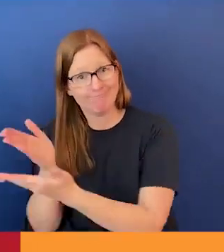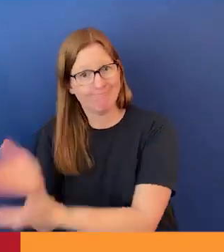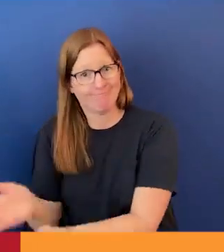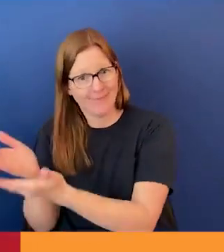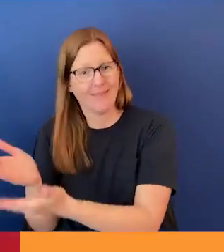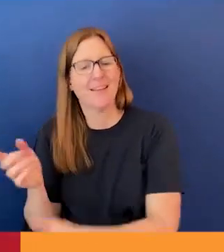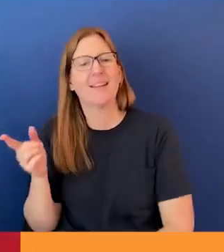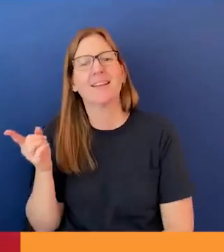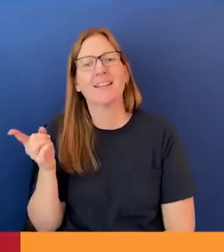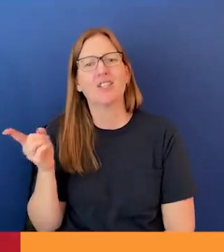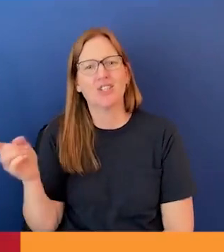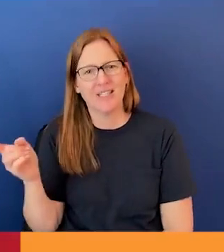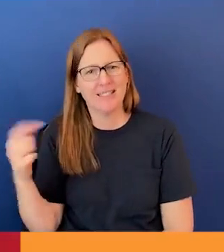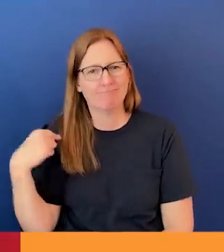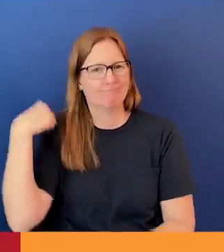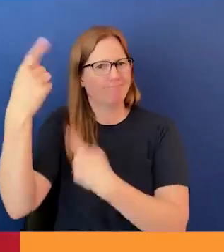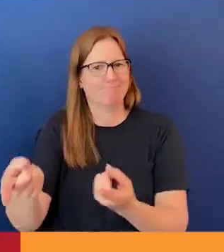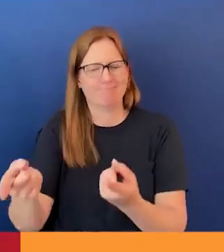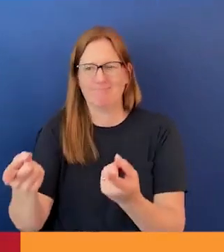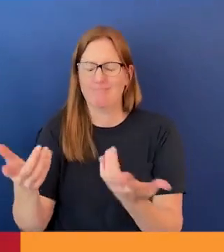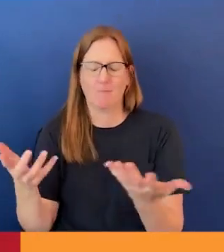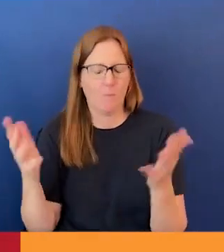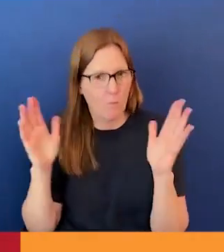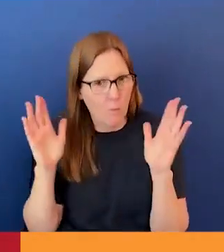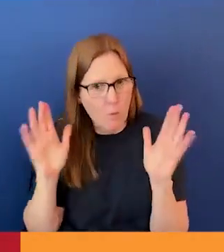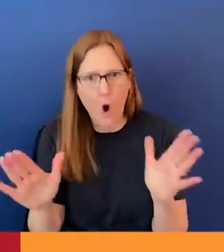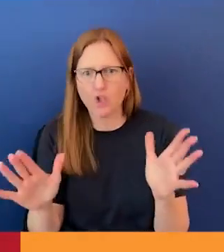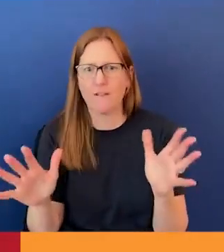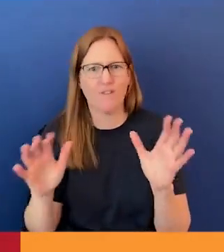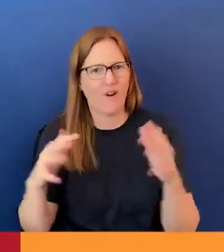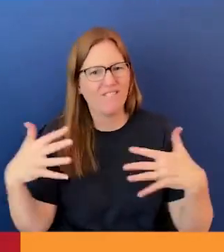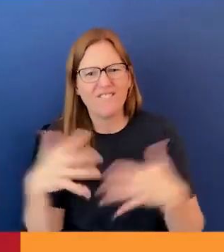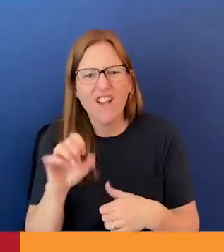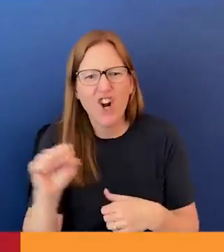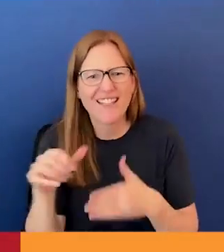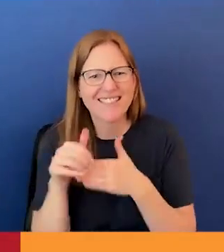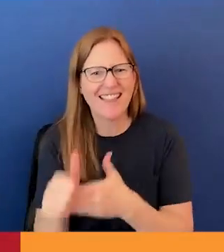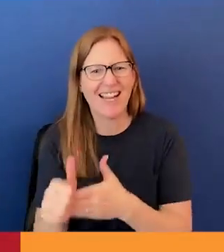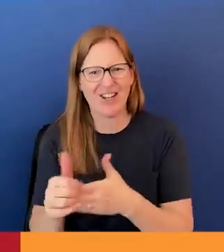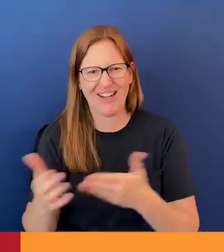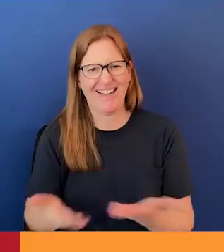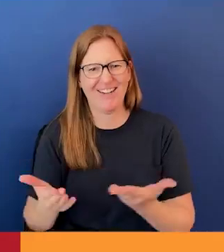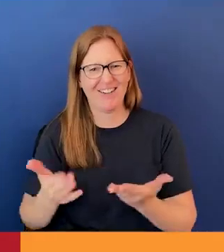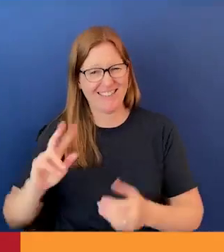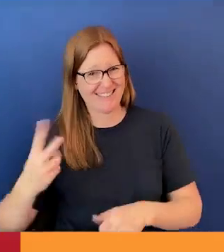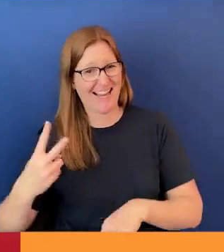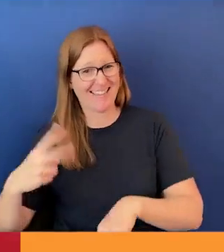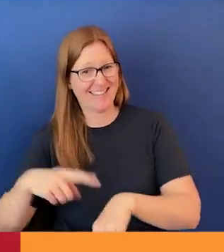has been our fearless leader in this agency. The second time, she's back to serve.